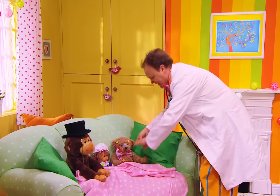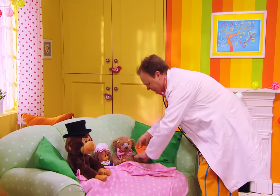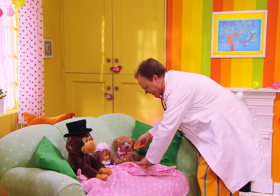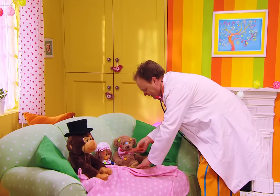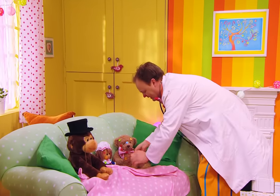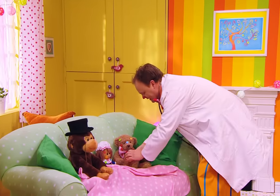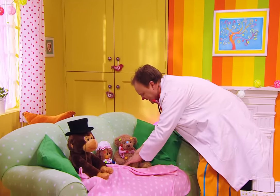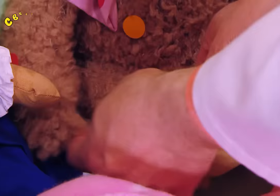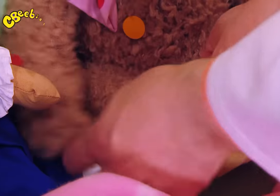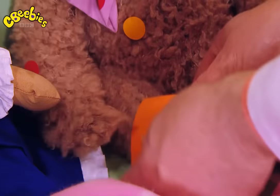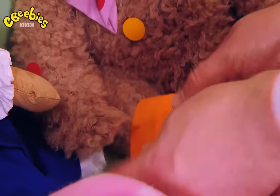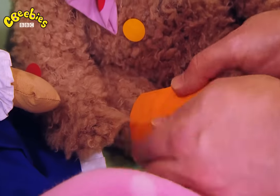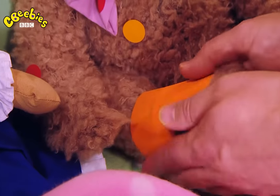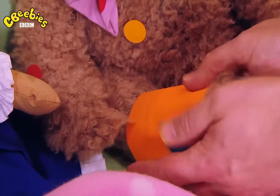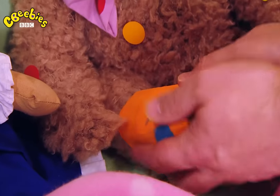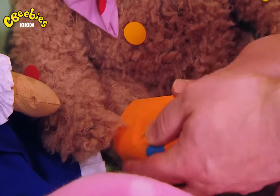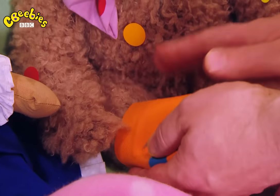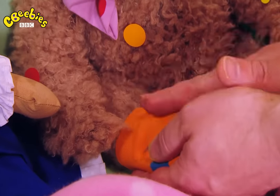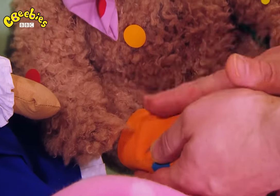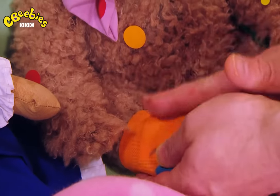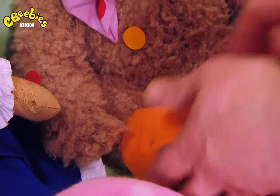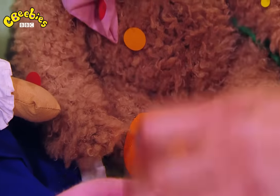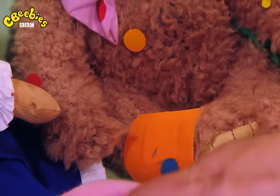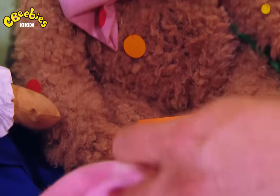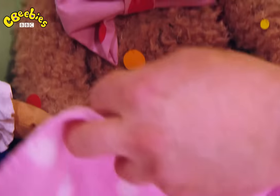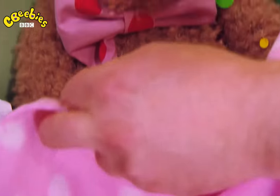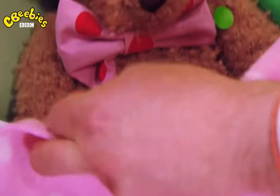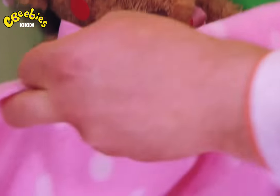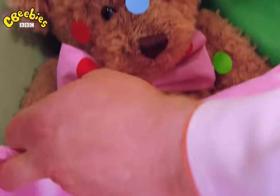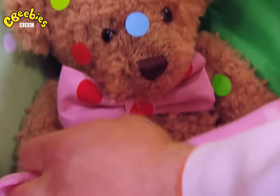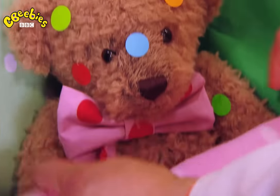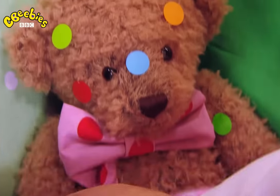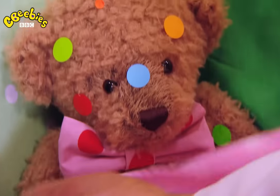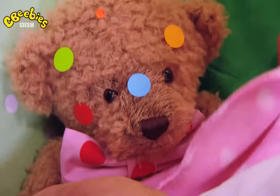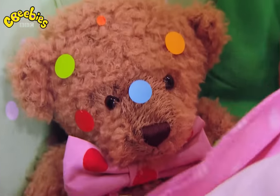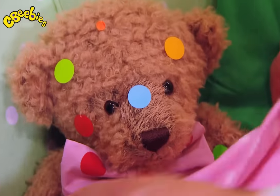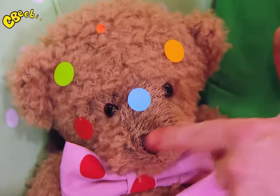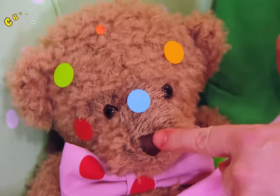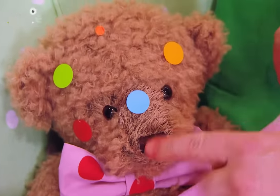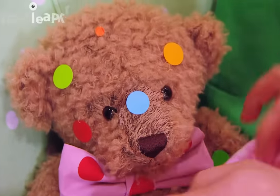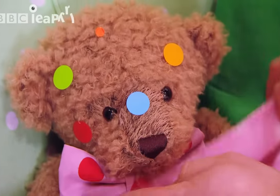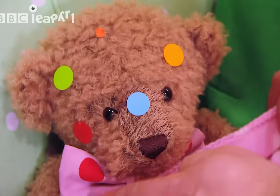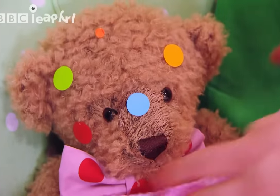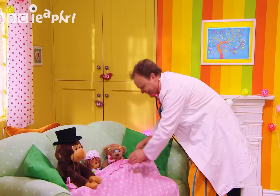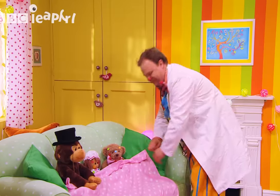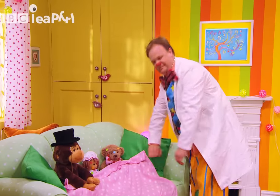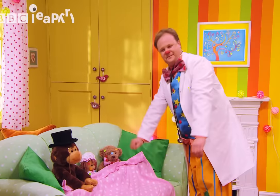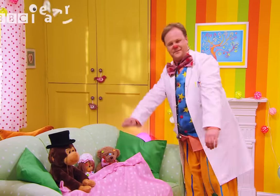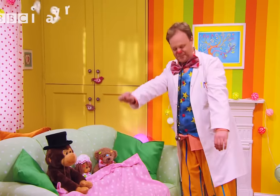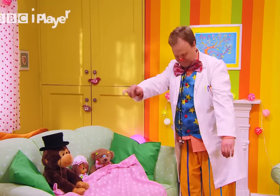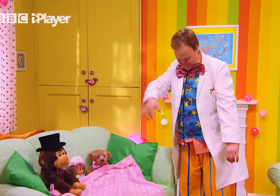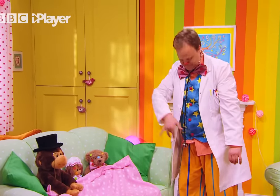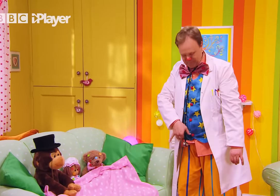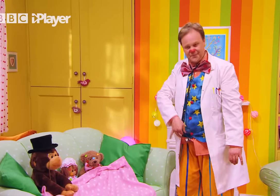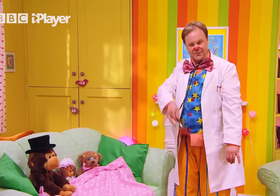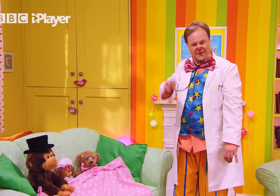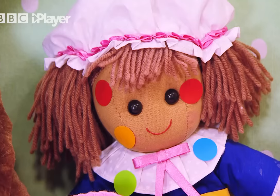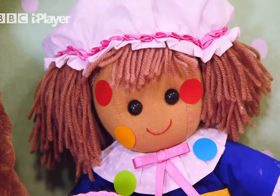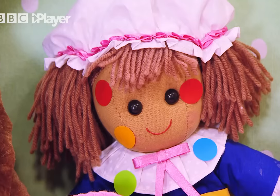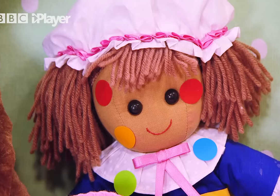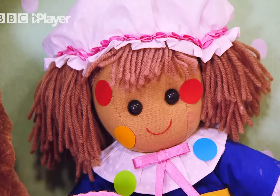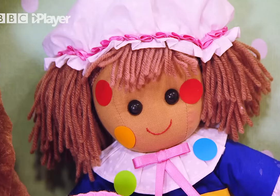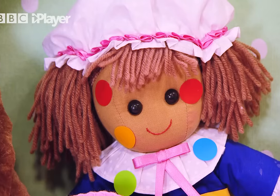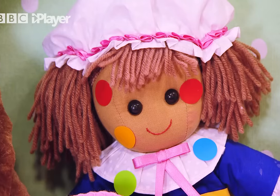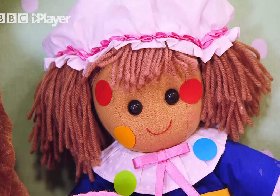there we are there we go all better oh dear now polly dolly doesn't look very well i the doctor